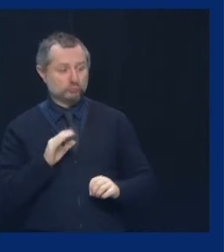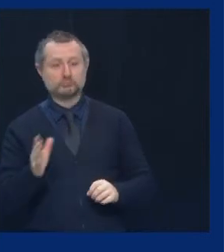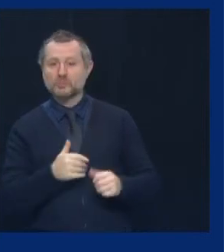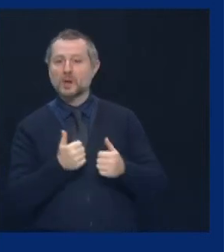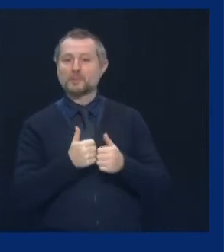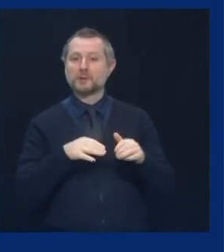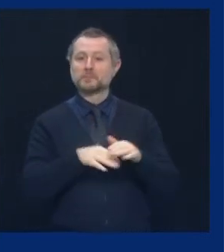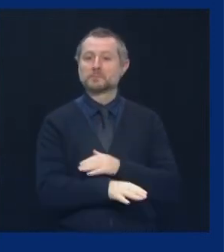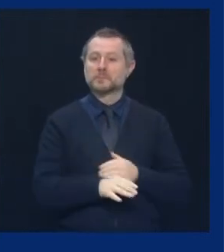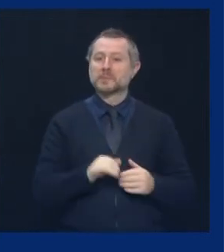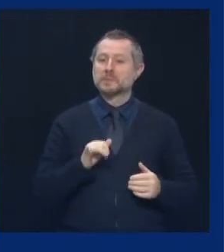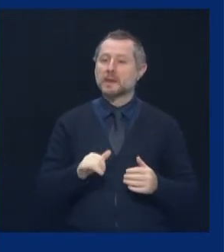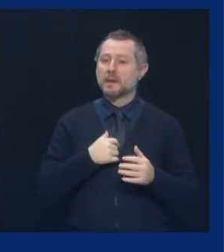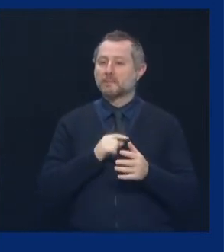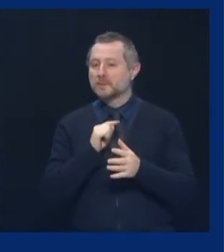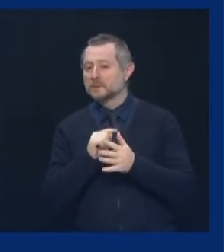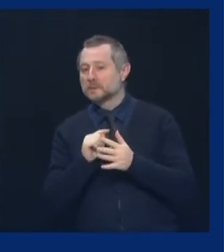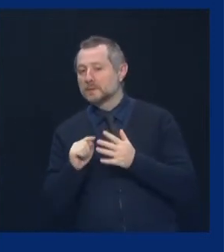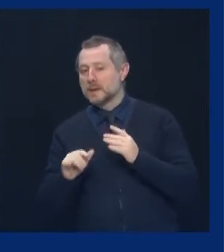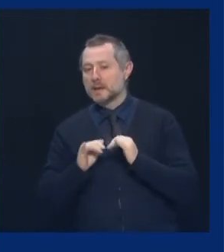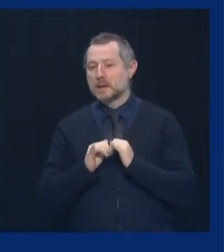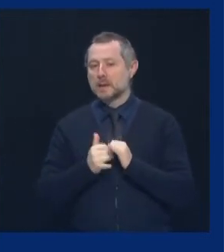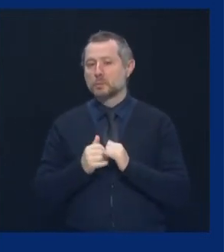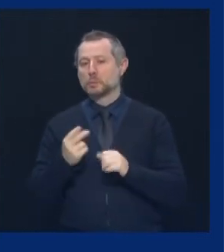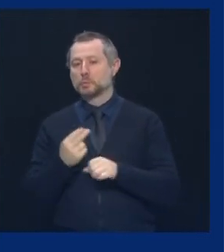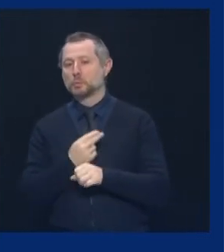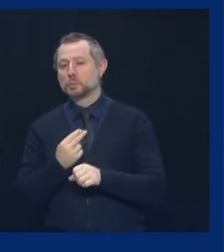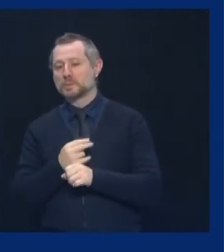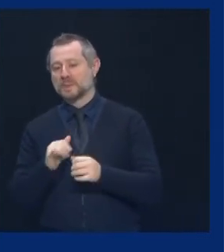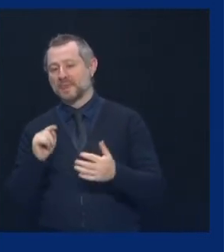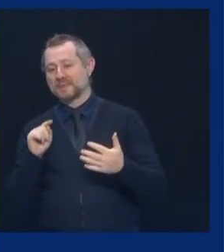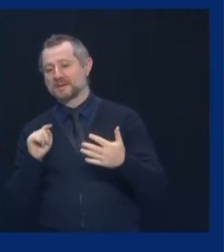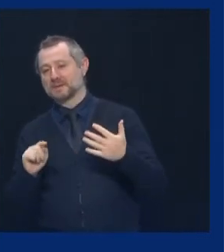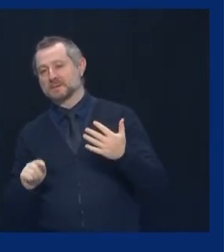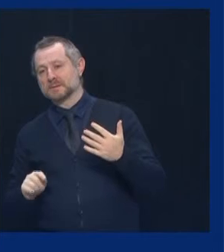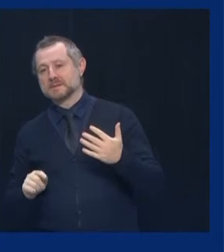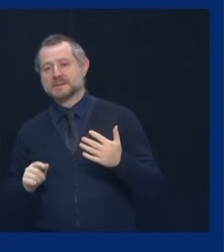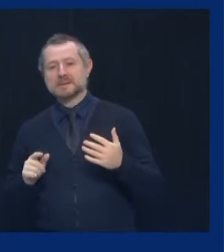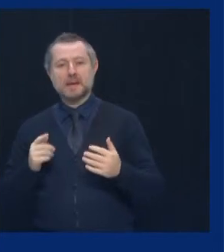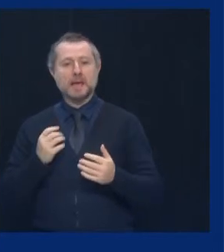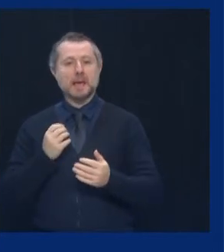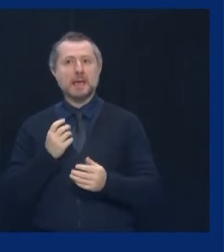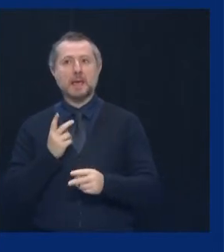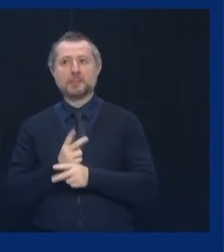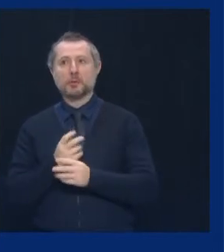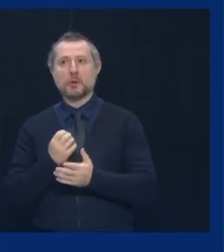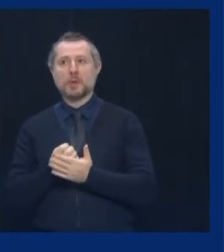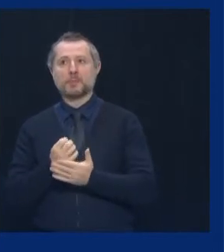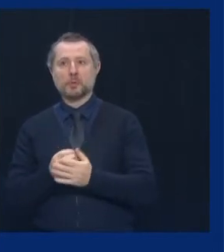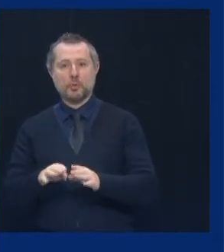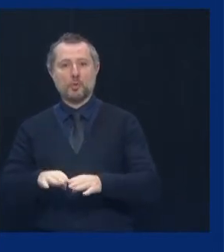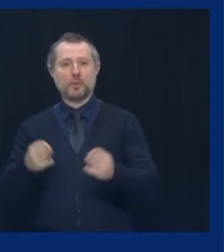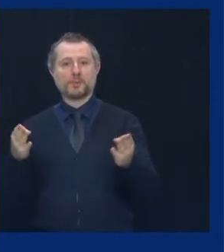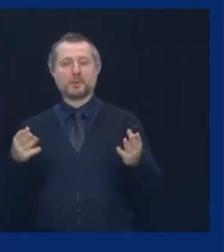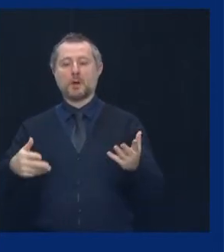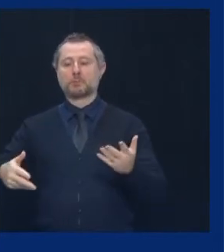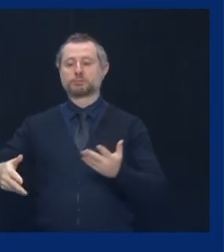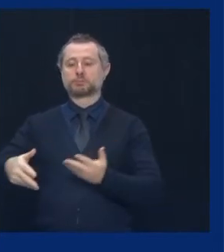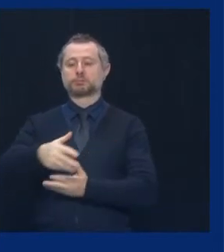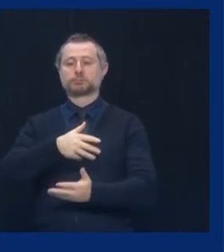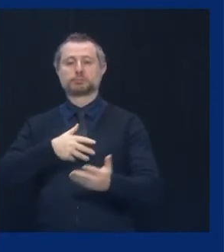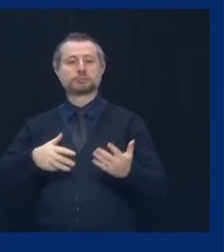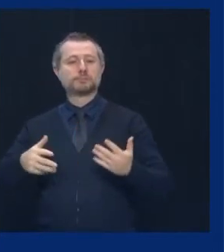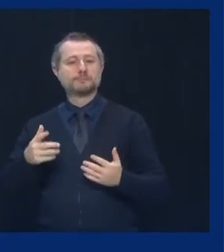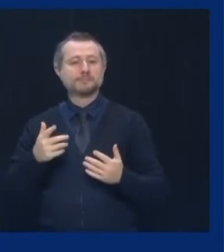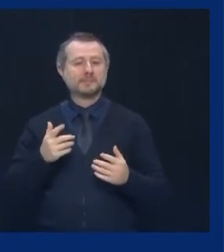TEST AND GO INTO THE GAME.